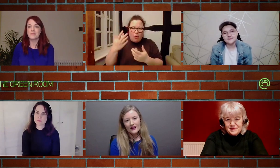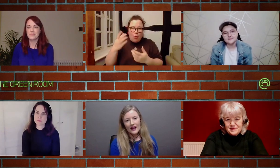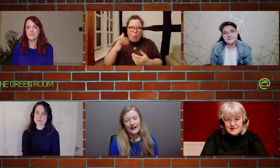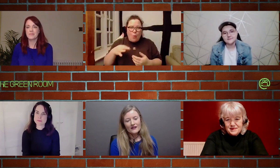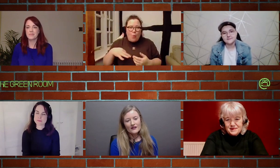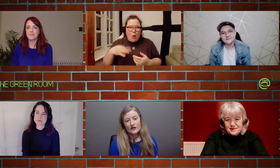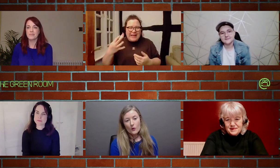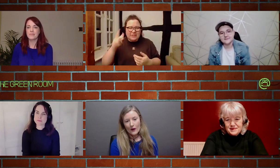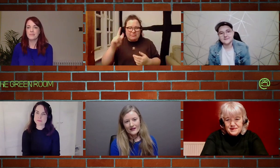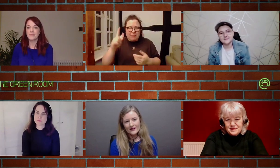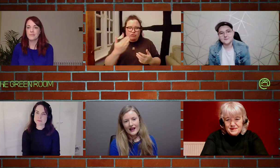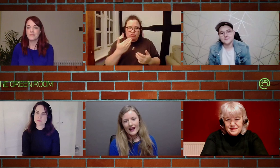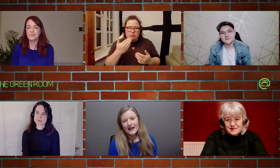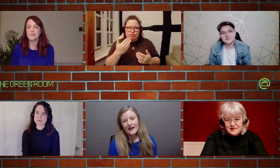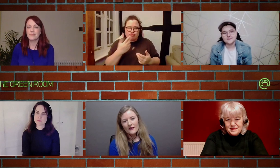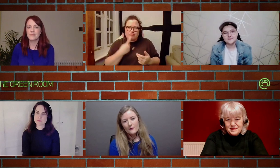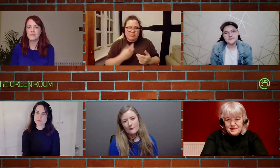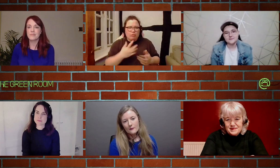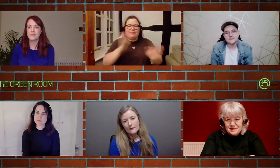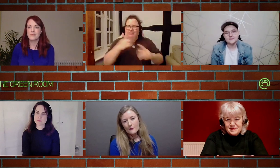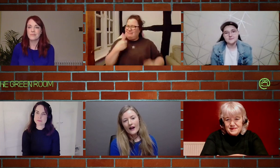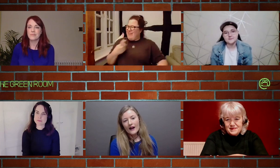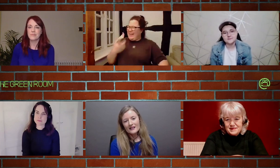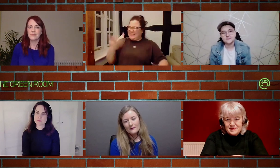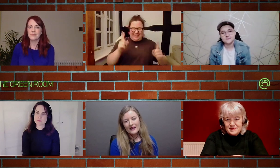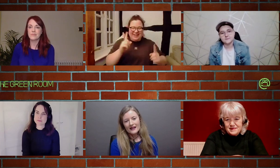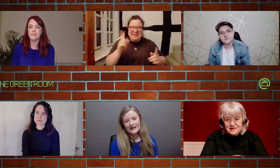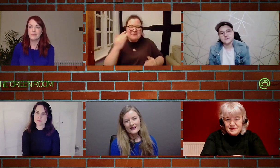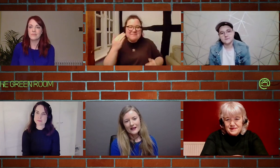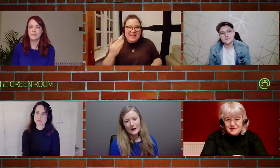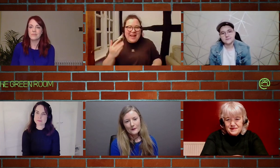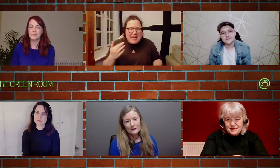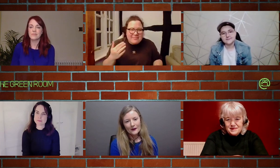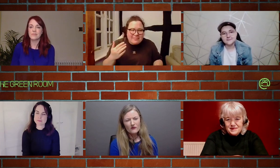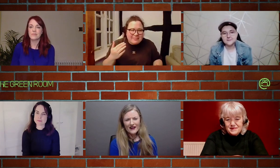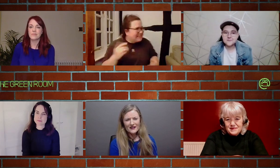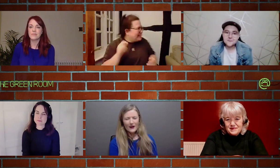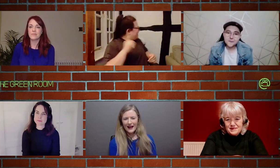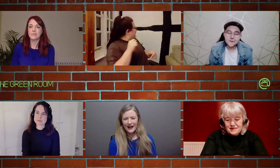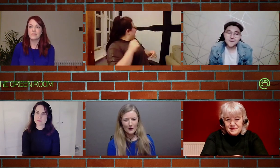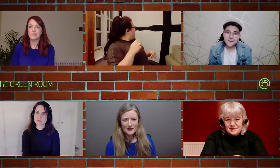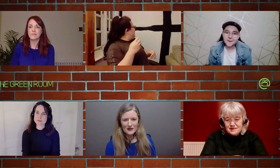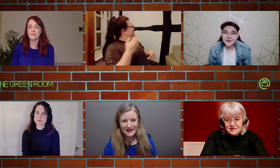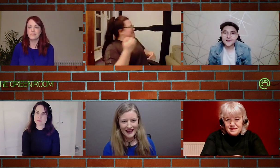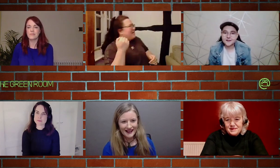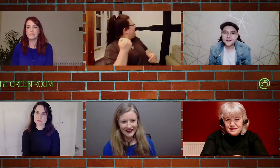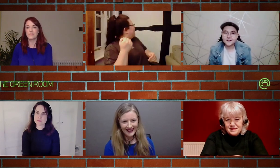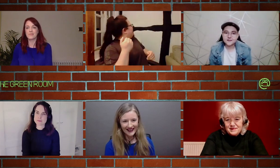to the west. And behind me, it's red, wait, hang on... What am I saying?!